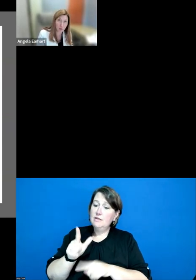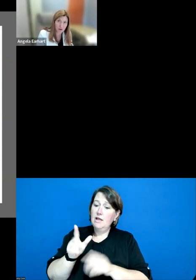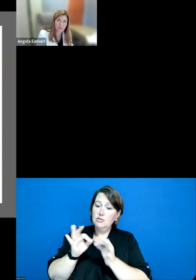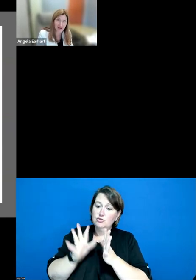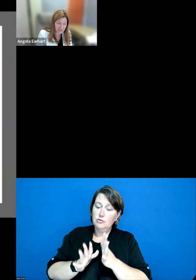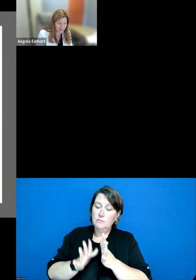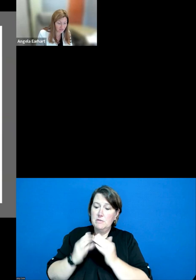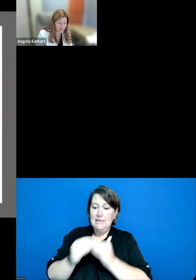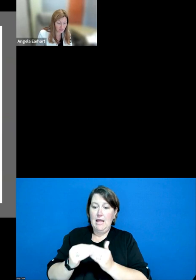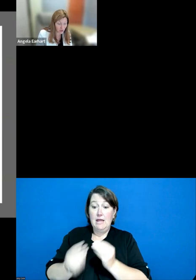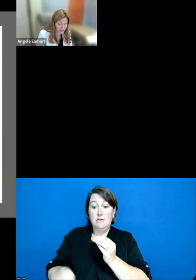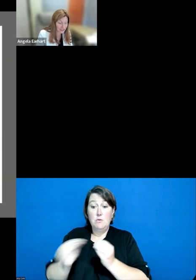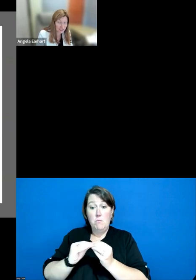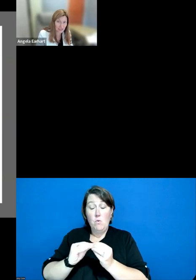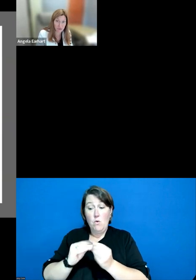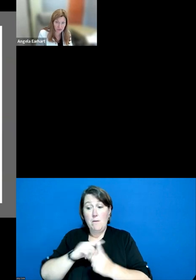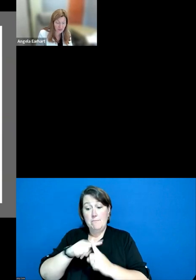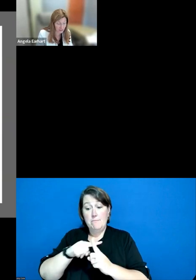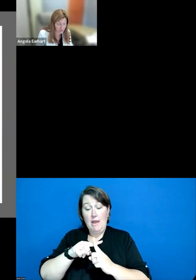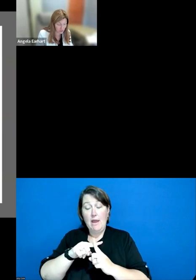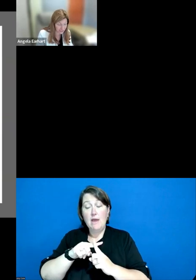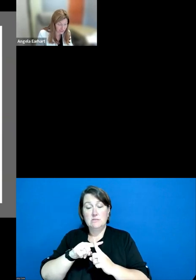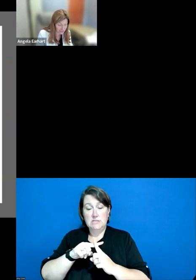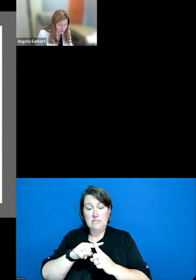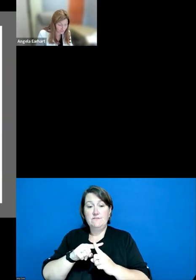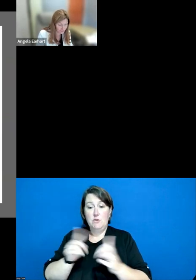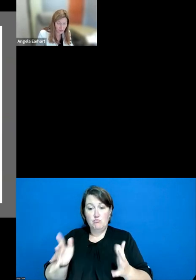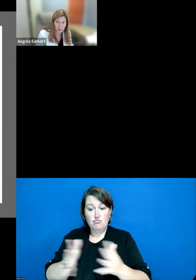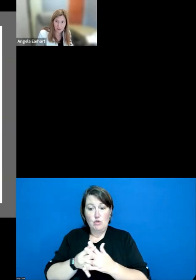more positive privacy and birth experiences.